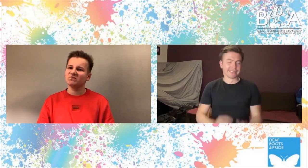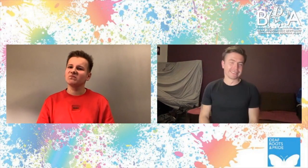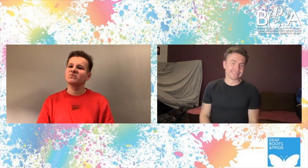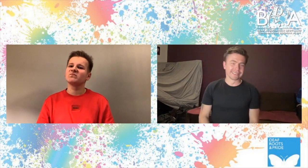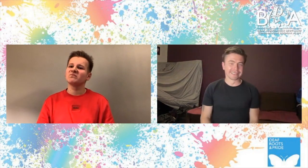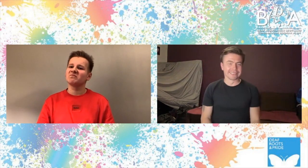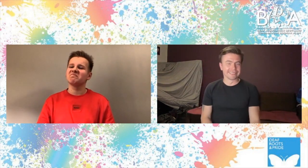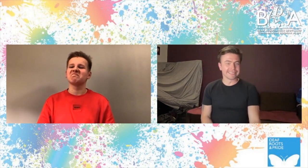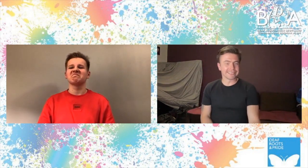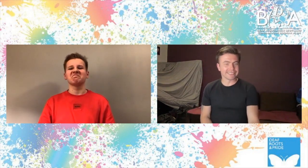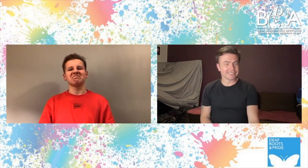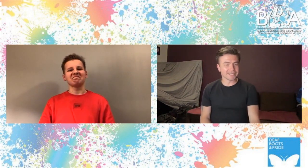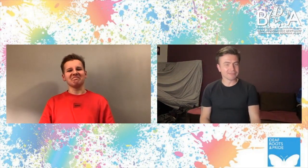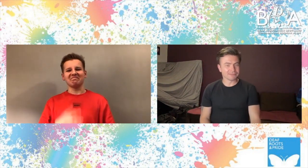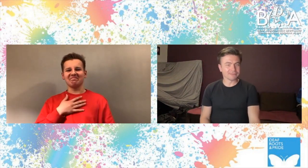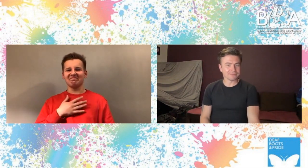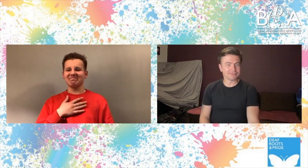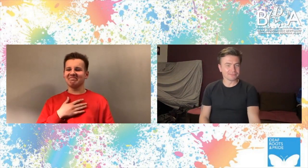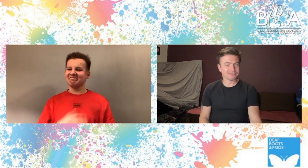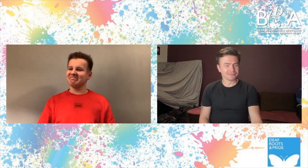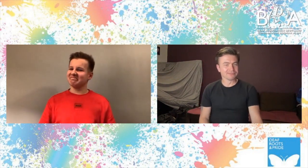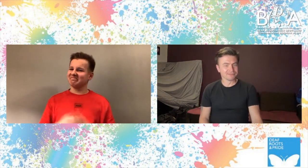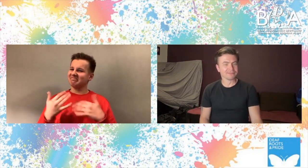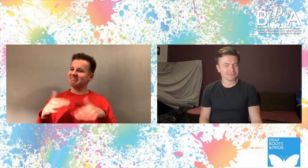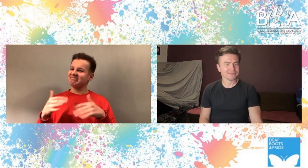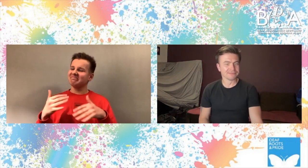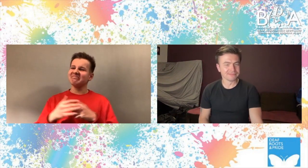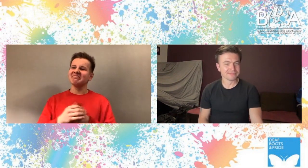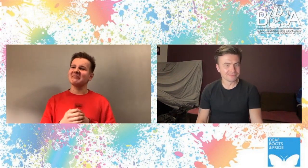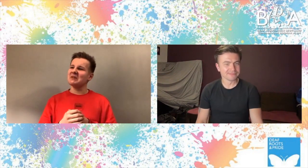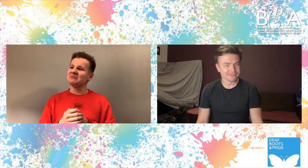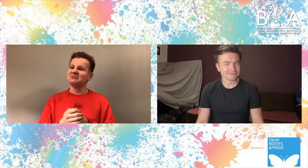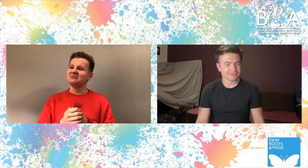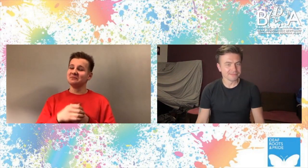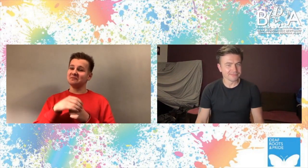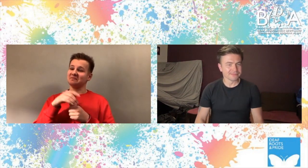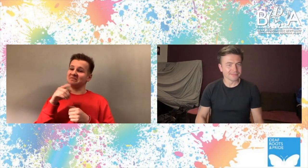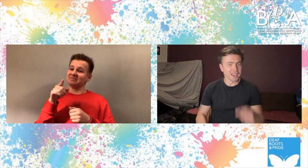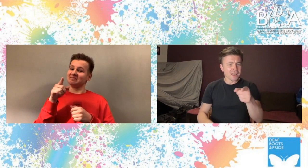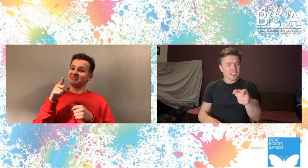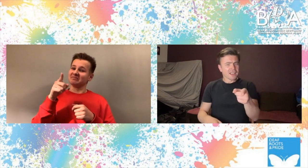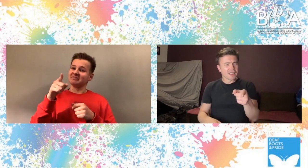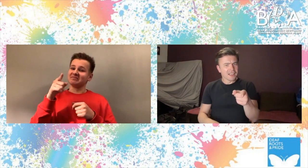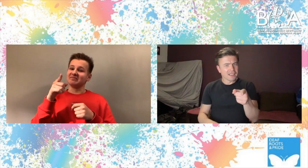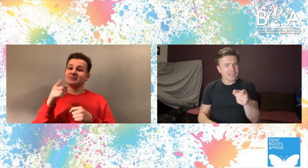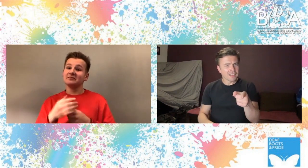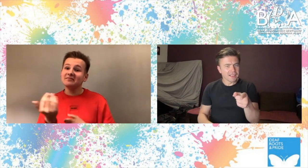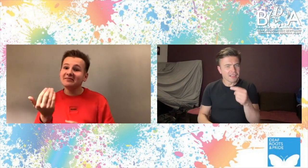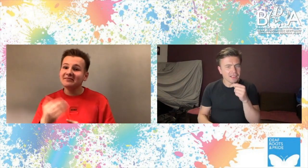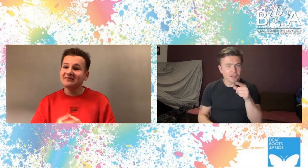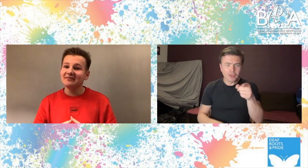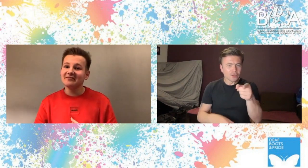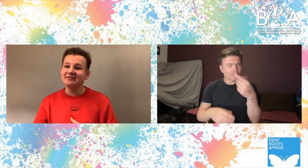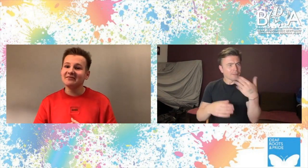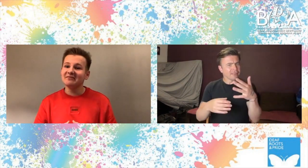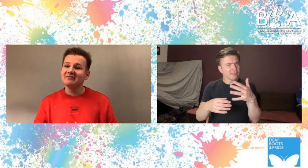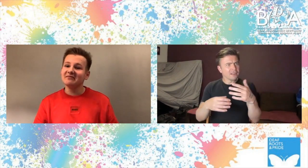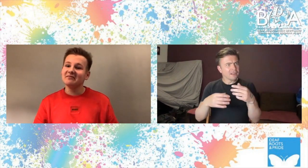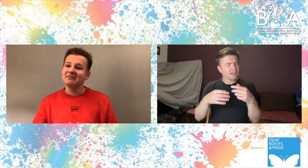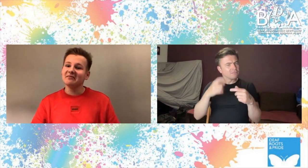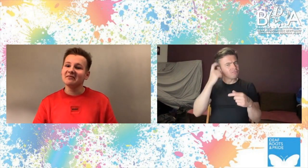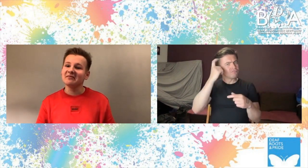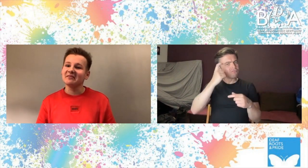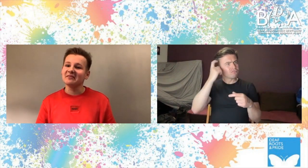but it’s definitely worth it. I’ve been wondering Kristers, are you interested